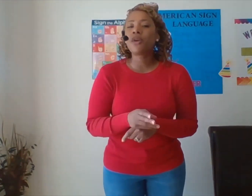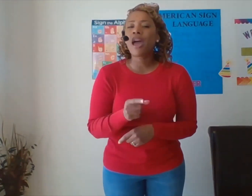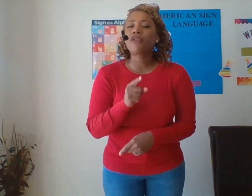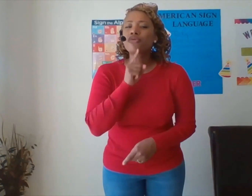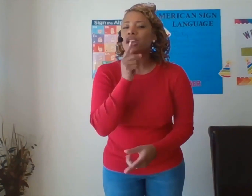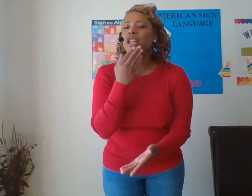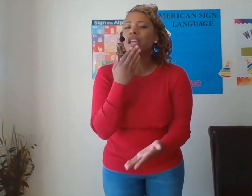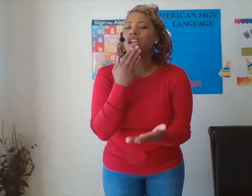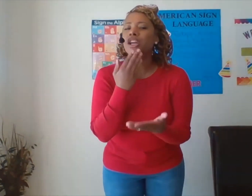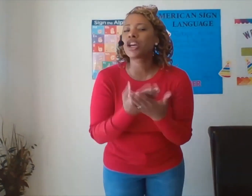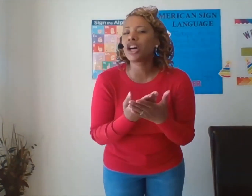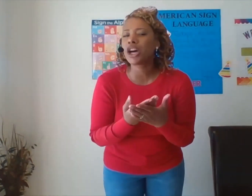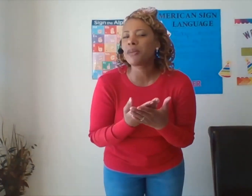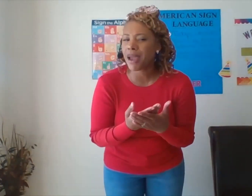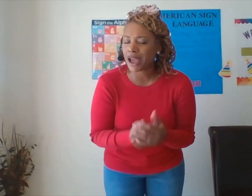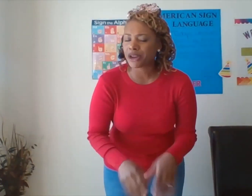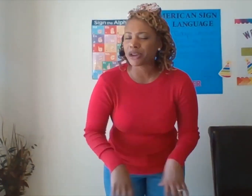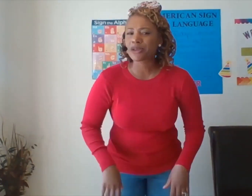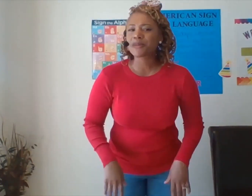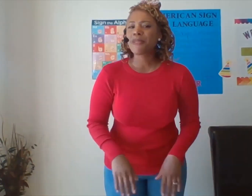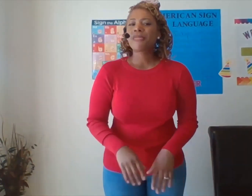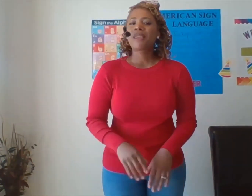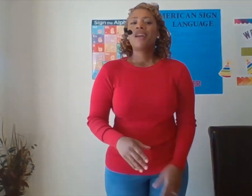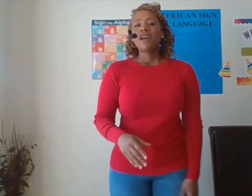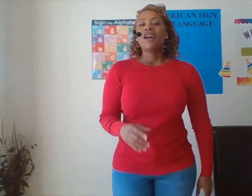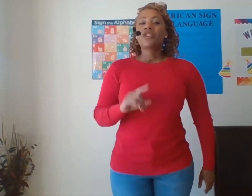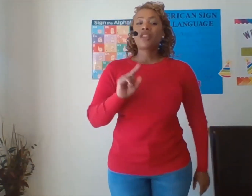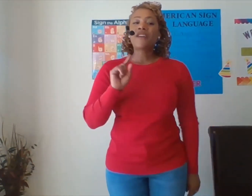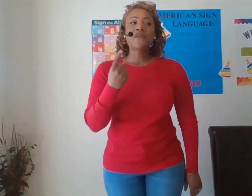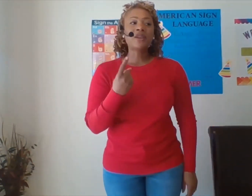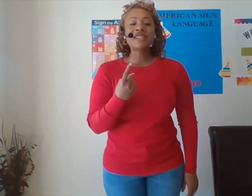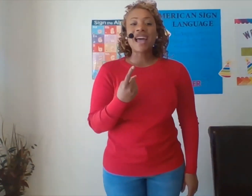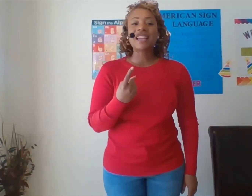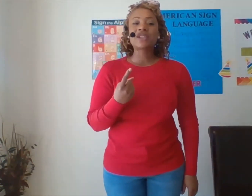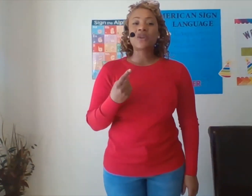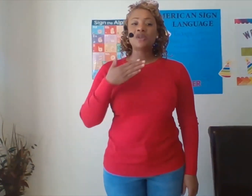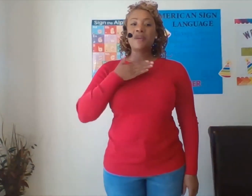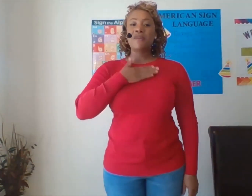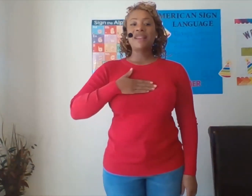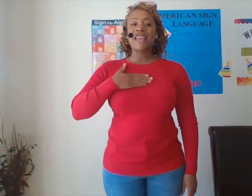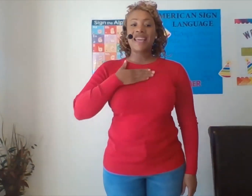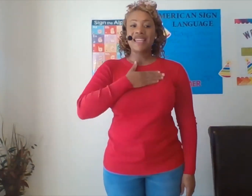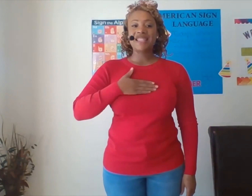really good manners so that first sign is going to be please